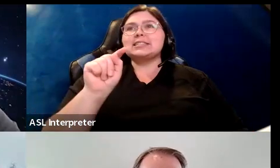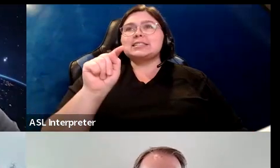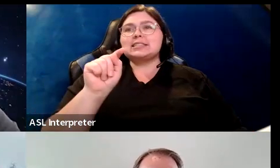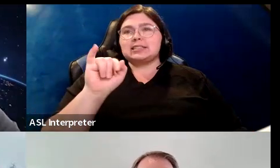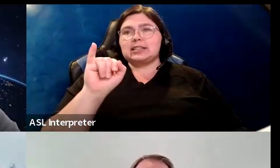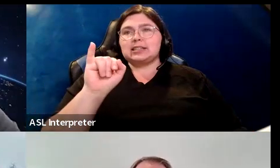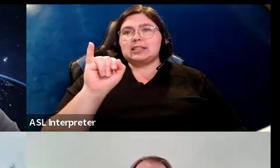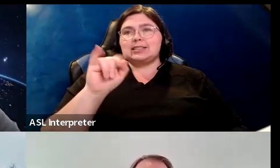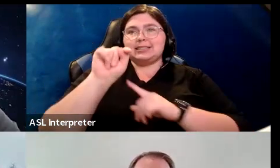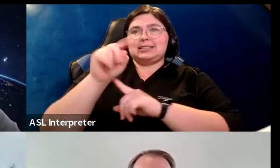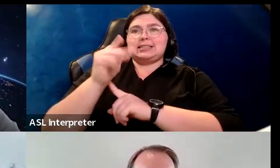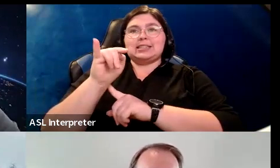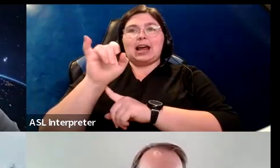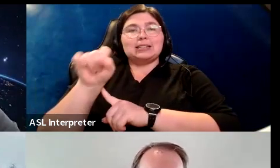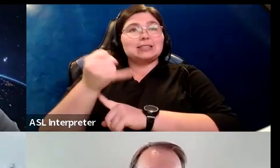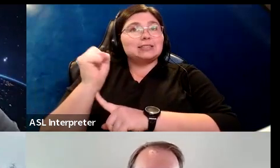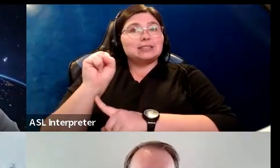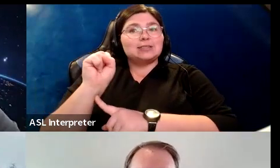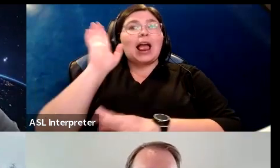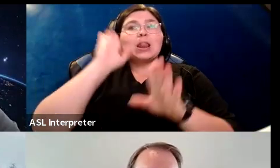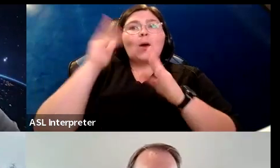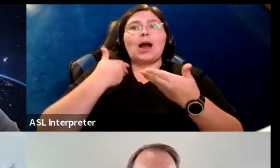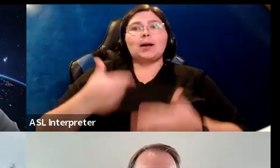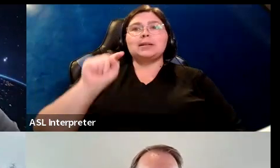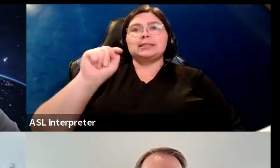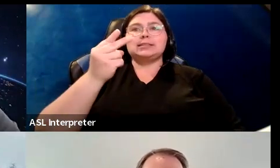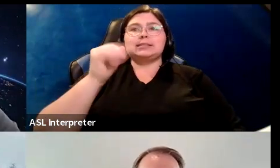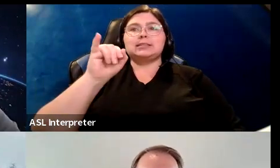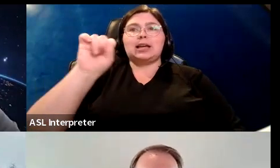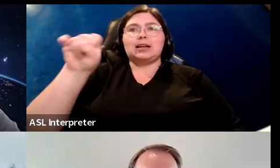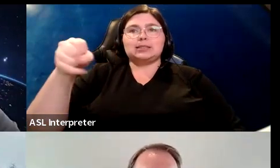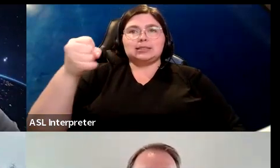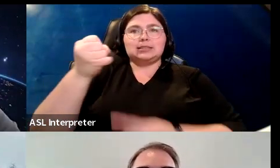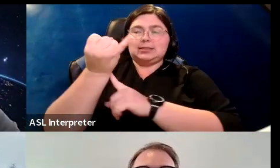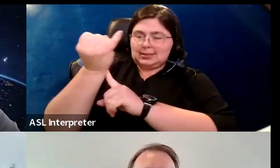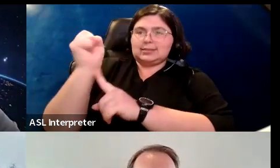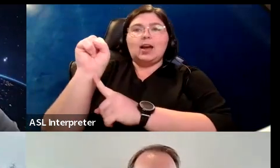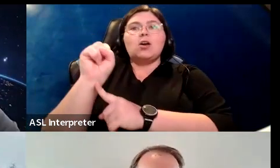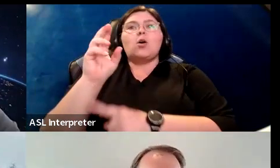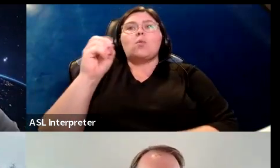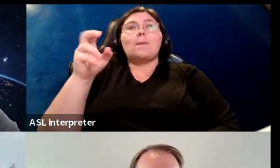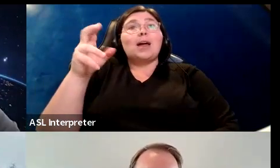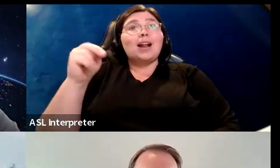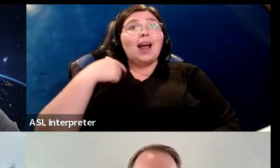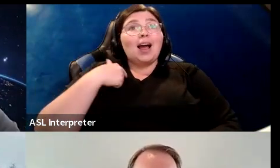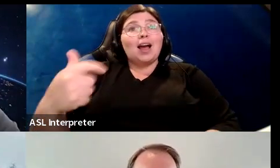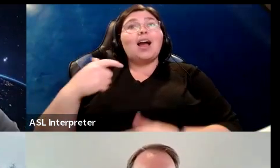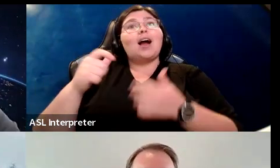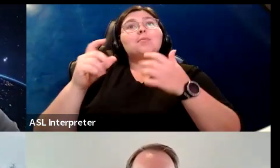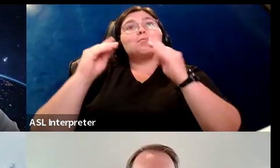Yeah, so my name is Thijs Roumen. I'm a professor at Cornell Tech in New York City in the Department of Information Science and Computer